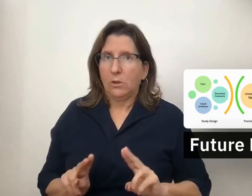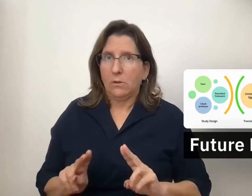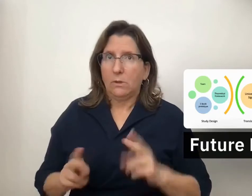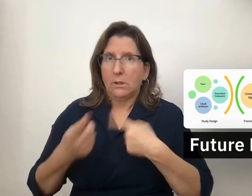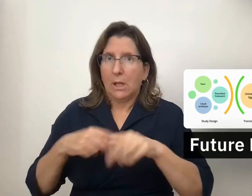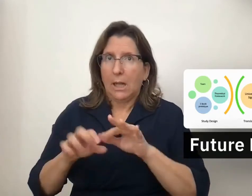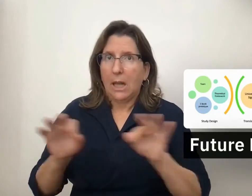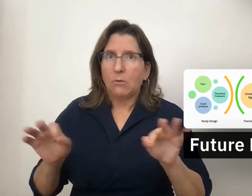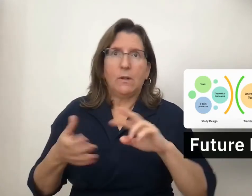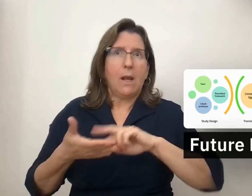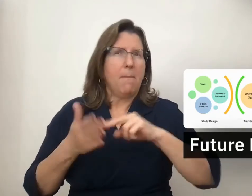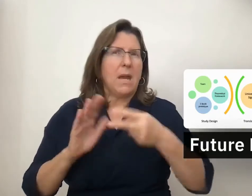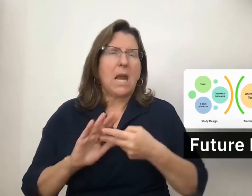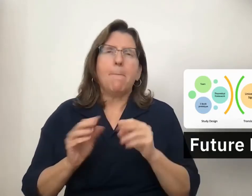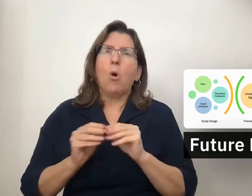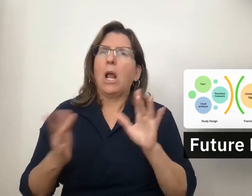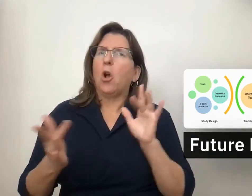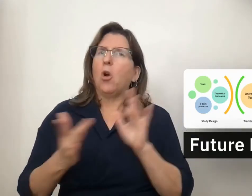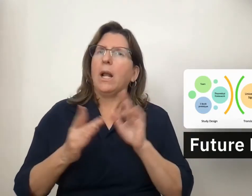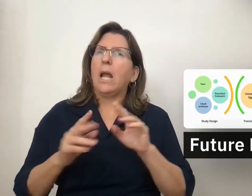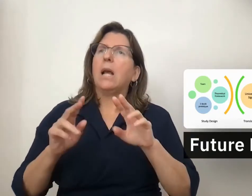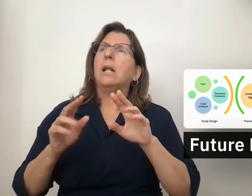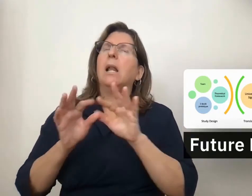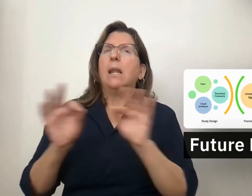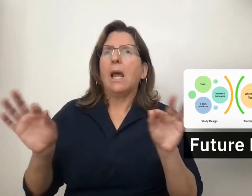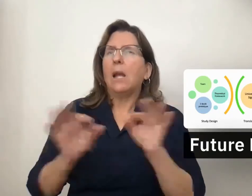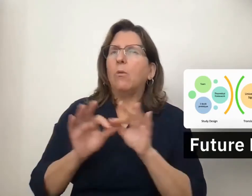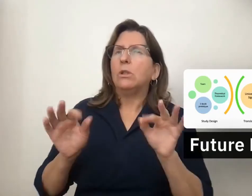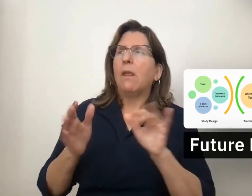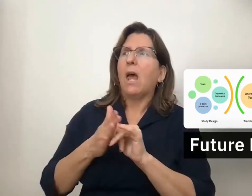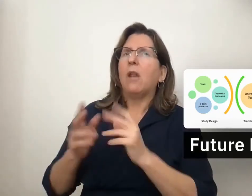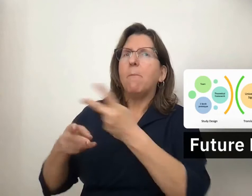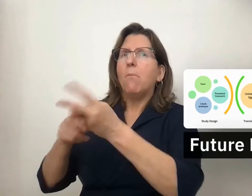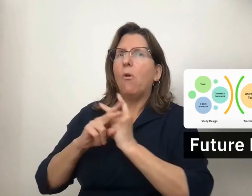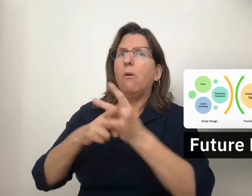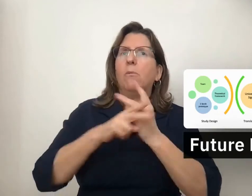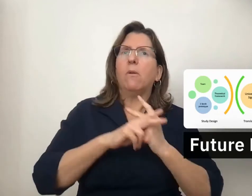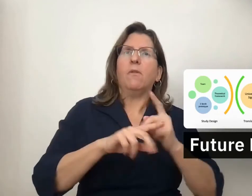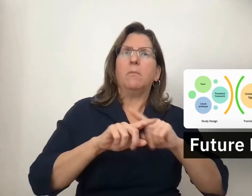Universal sign is somewhat like a contact language.